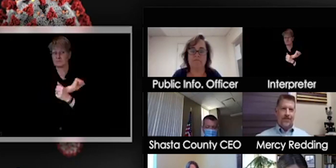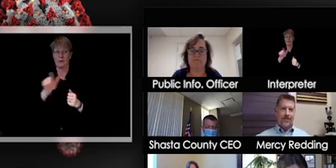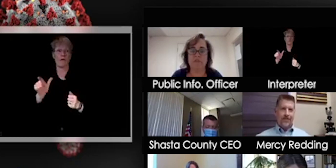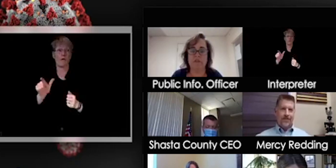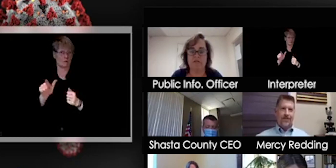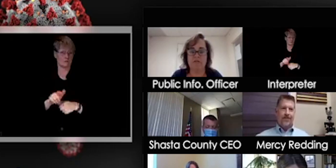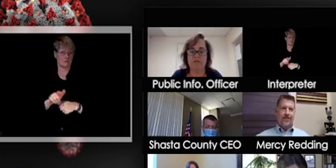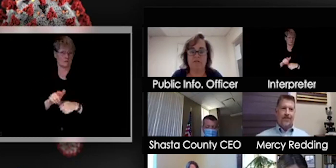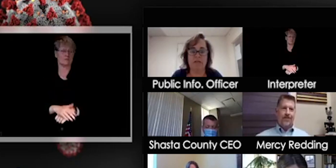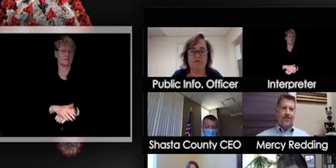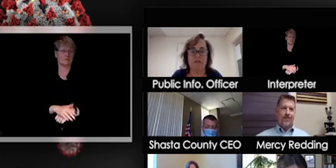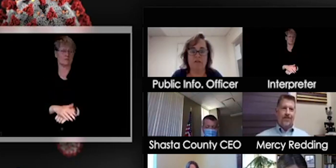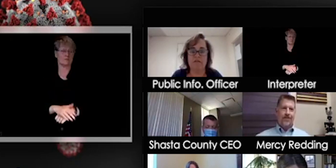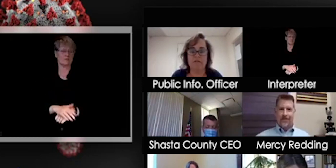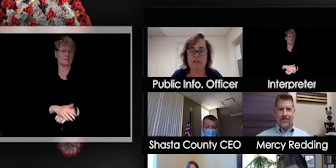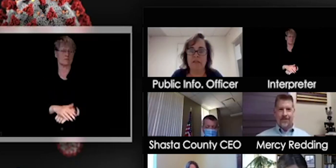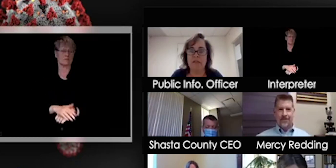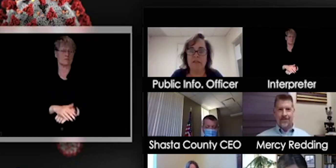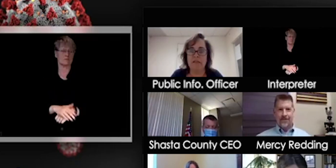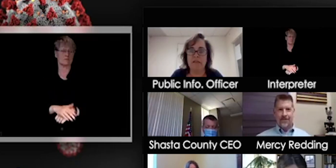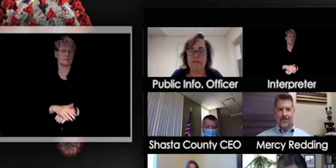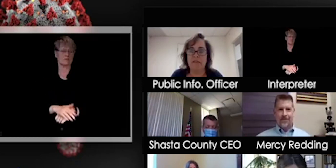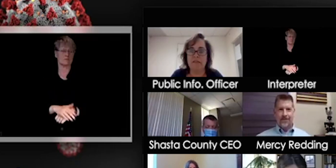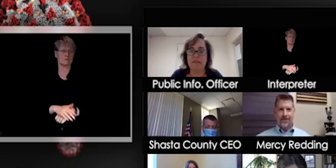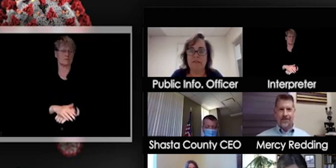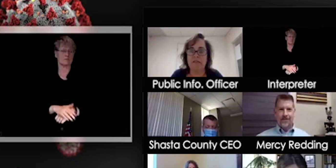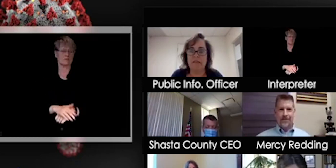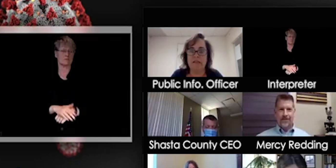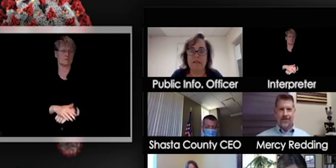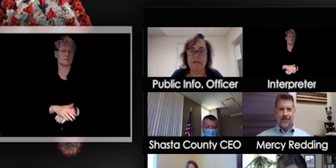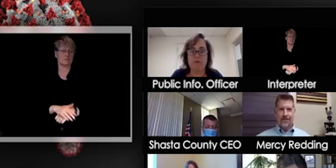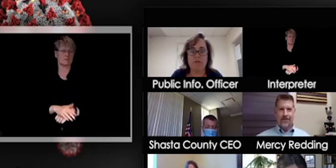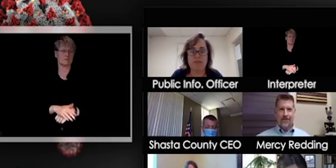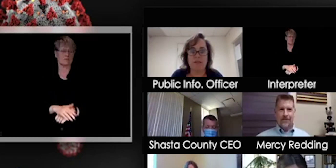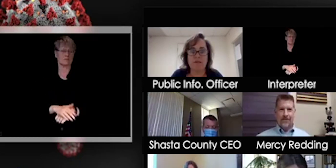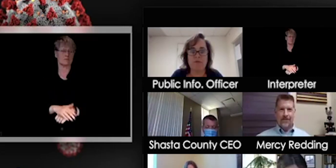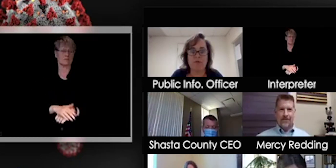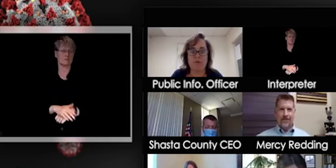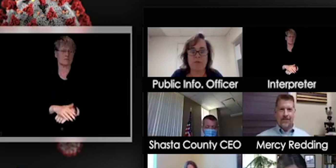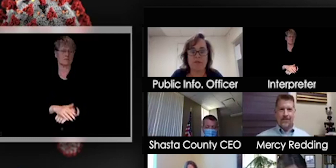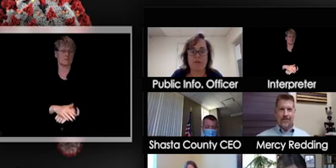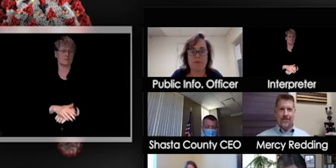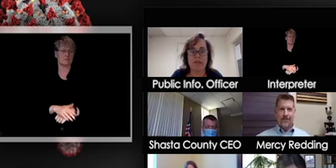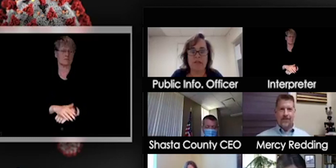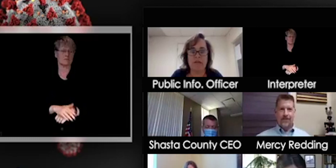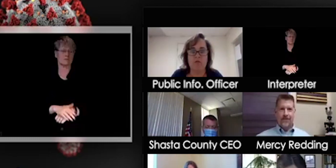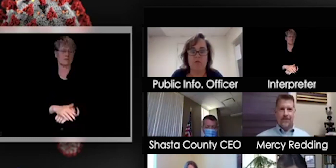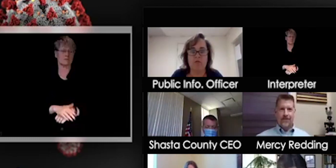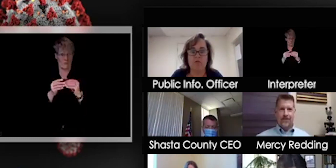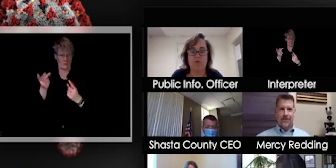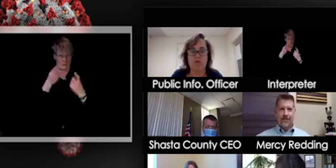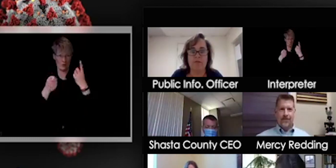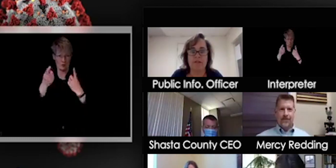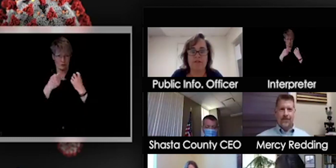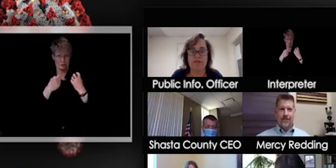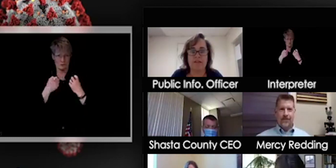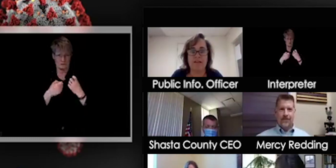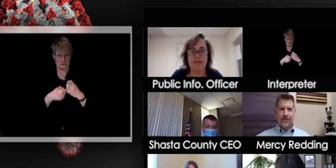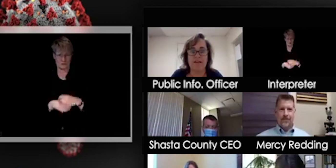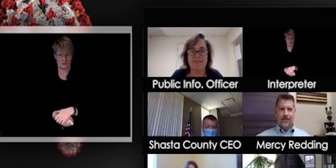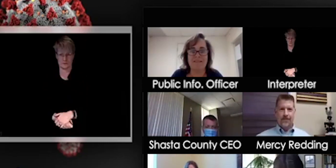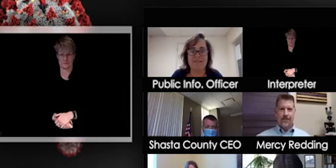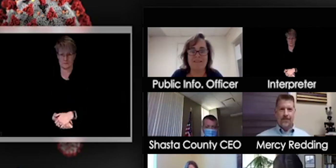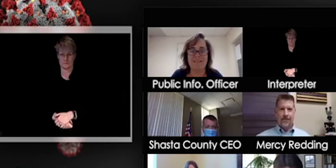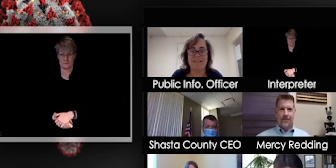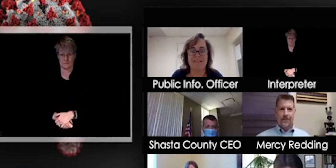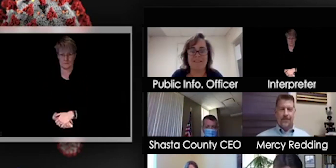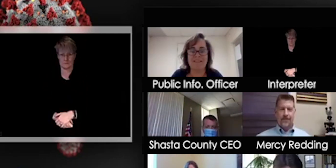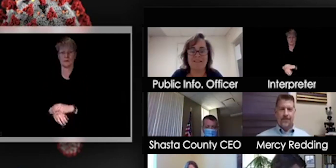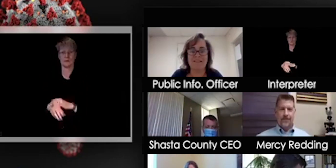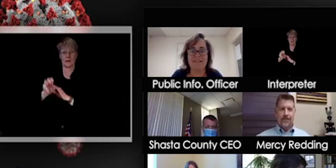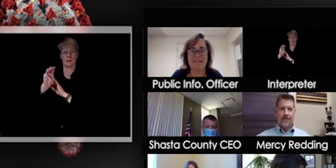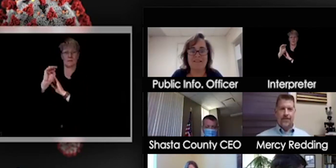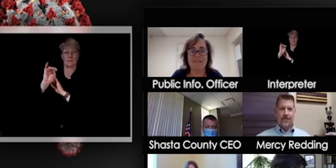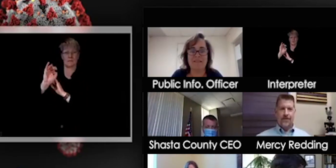Thank you, Donnell. Did any other questions come up for our community members.